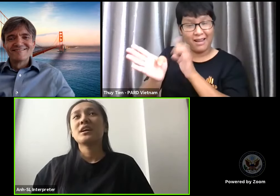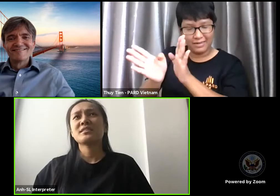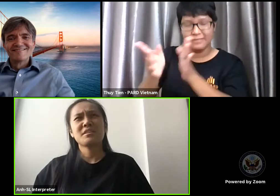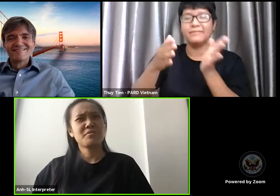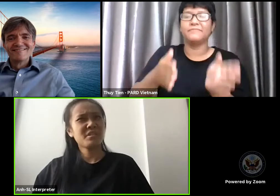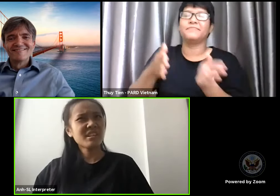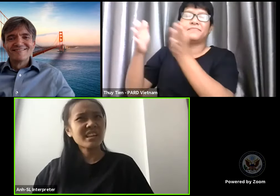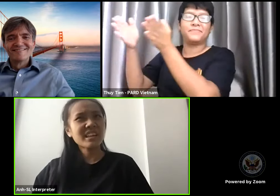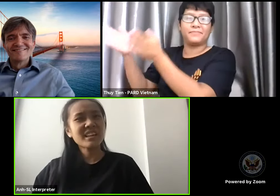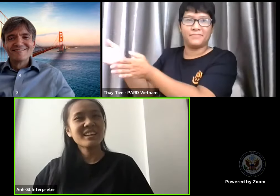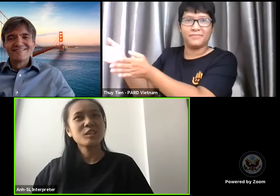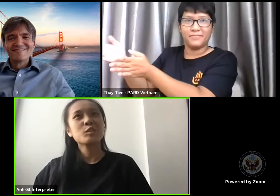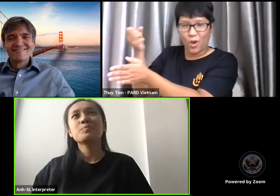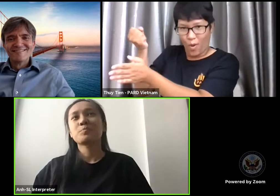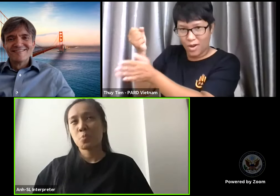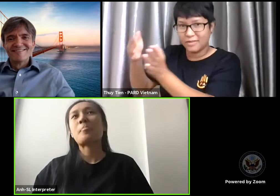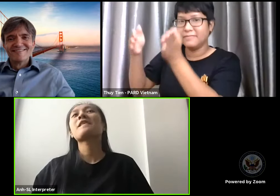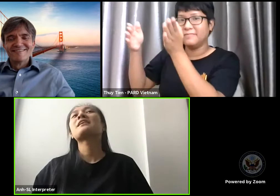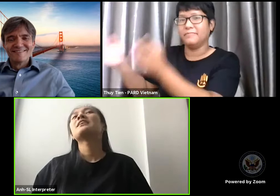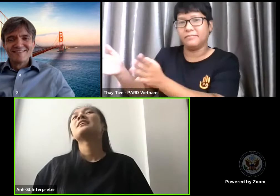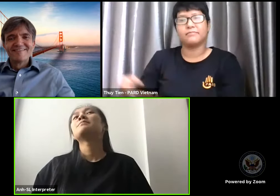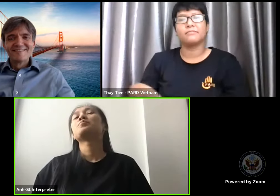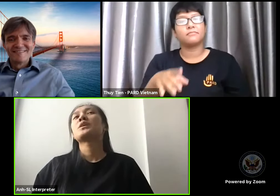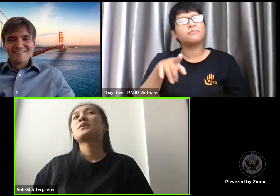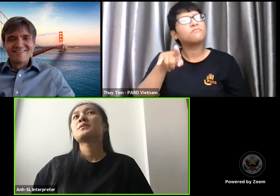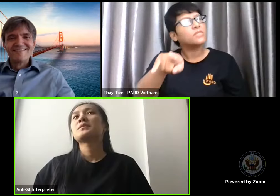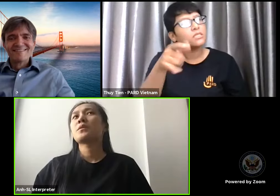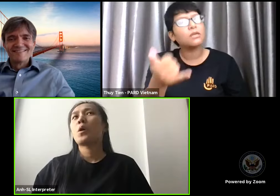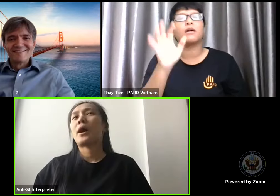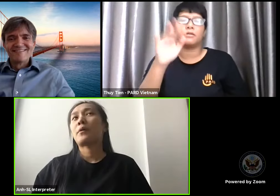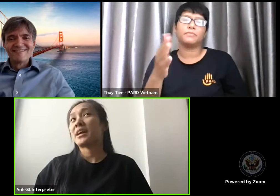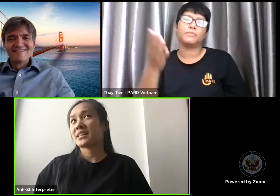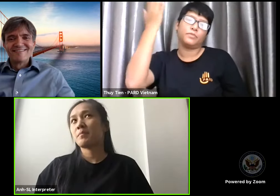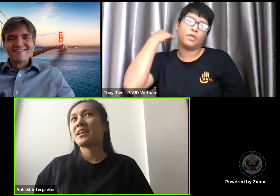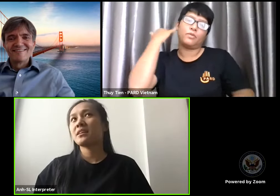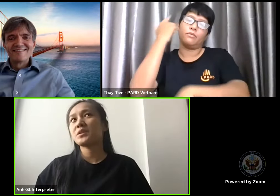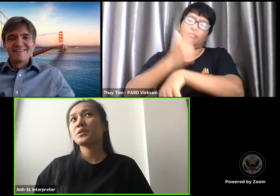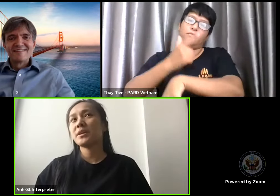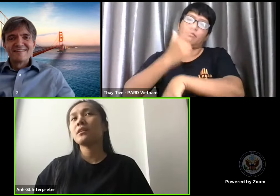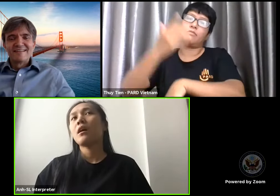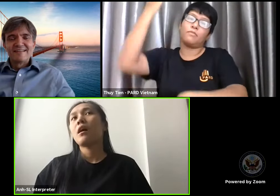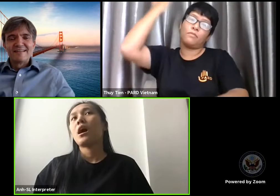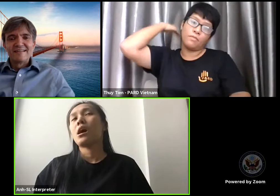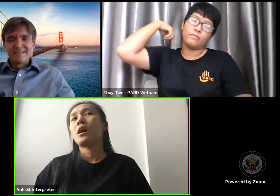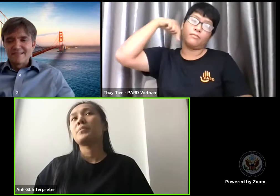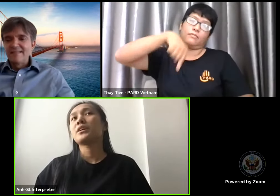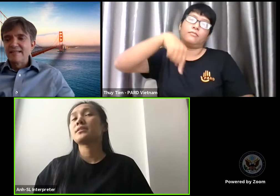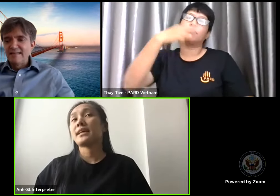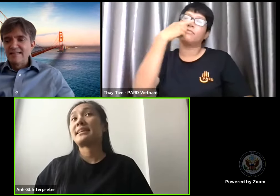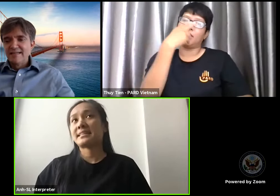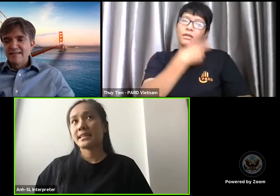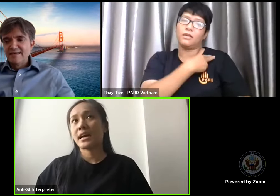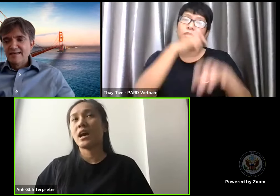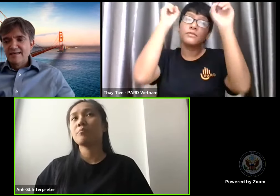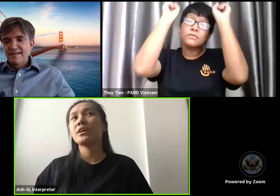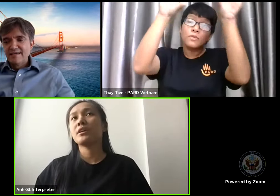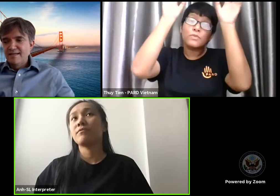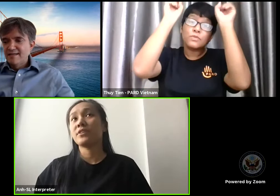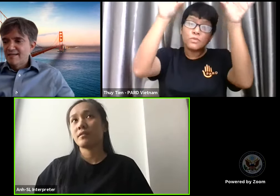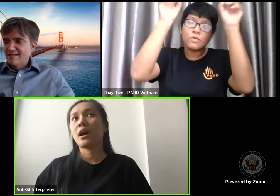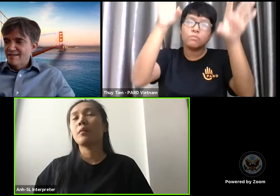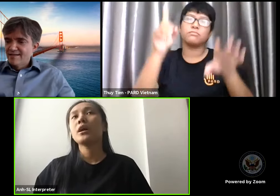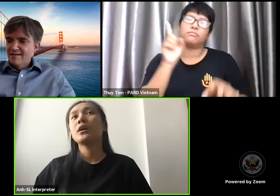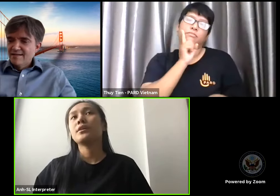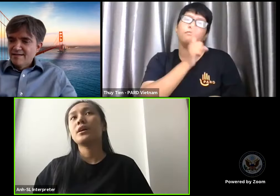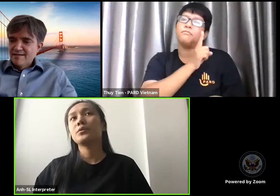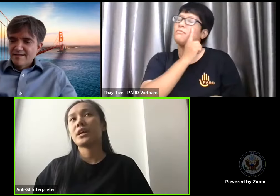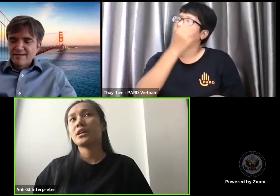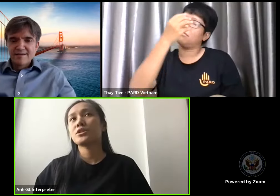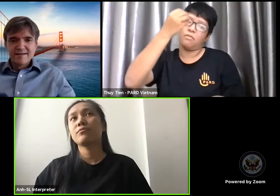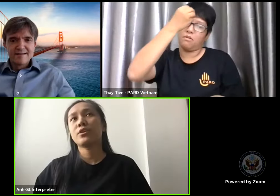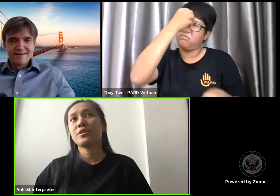I said, really? So, I will explain a little bit because at that time in Vietnam, the education for